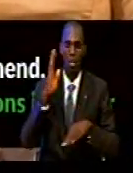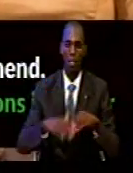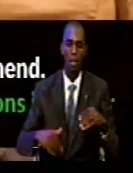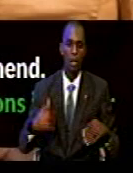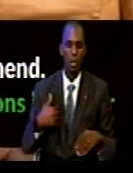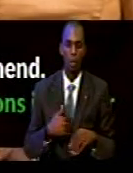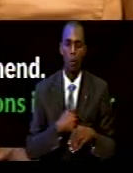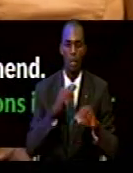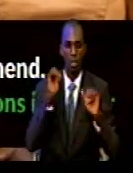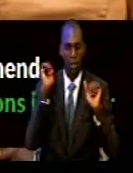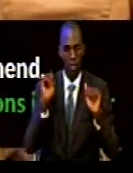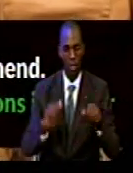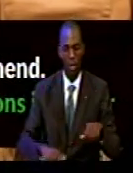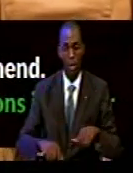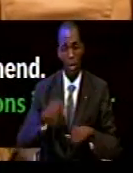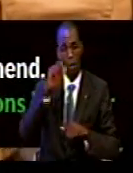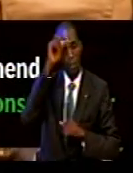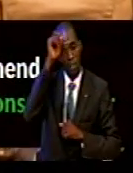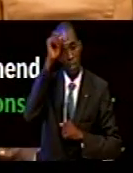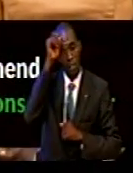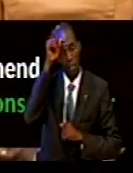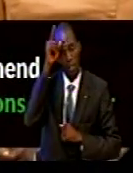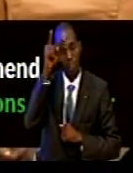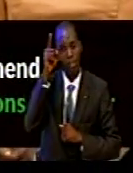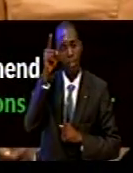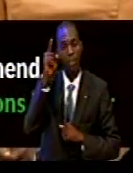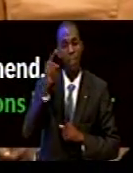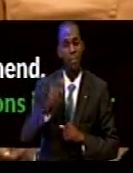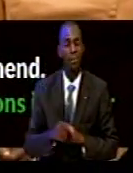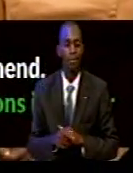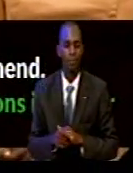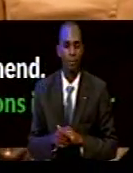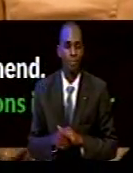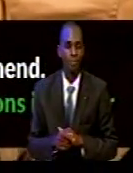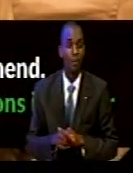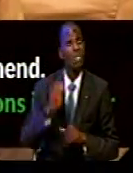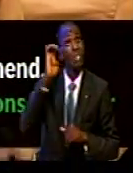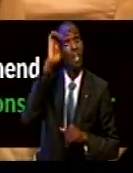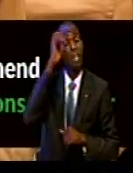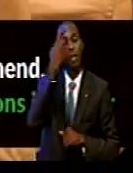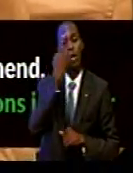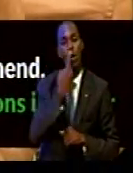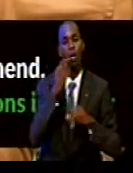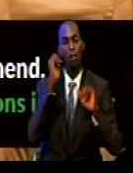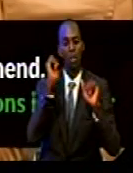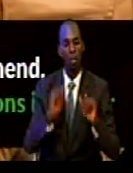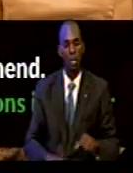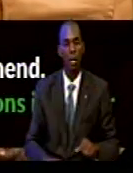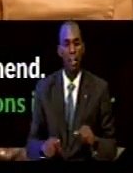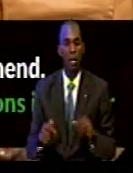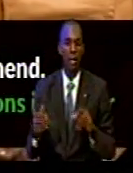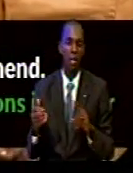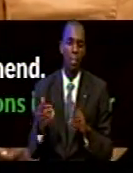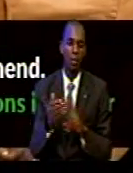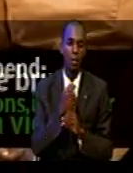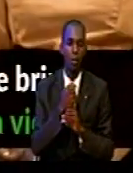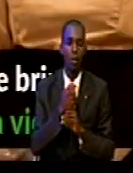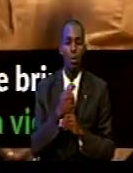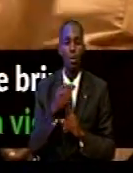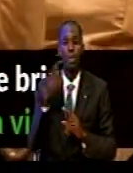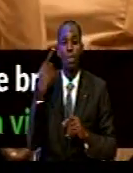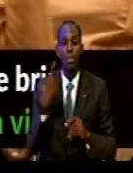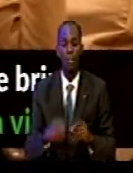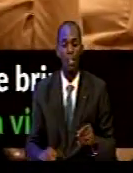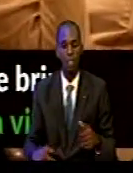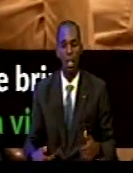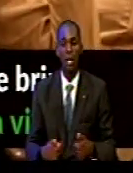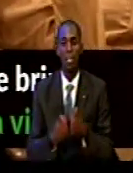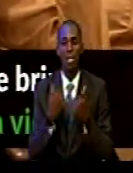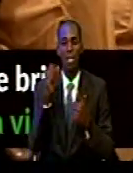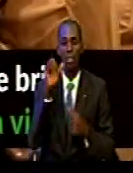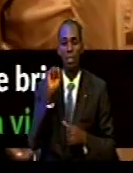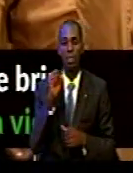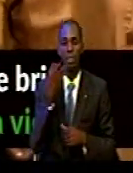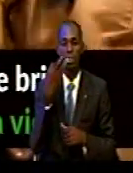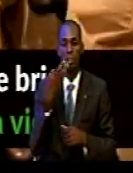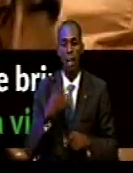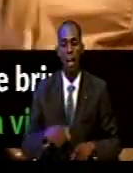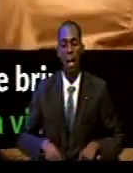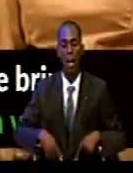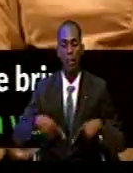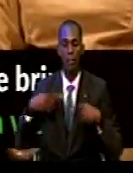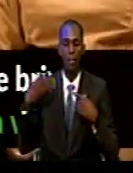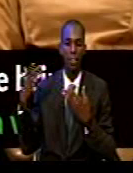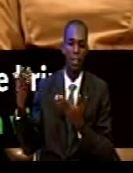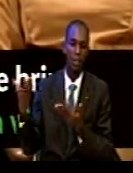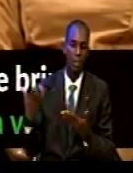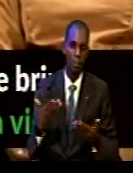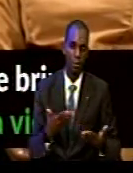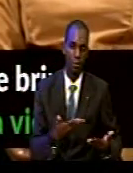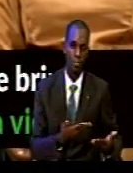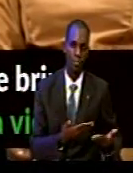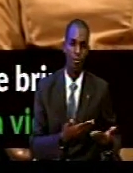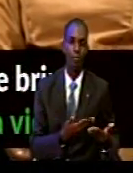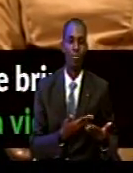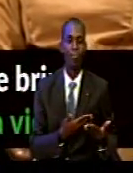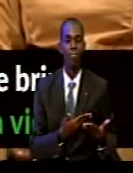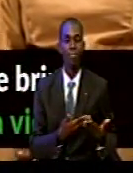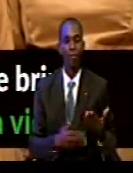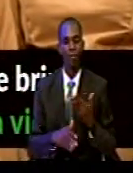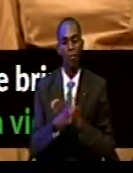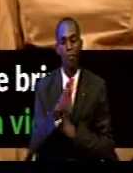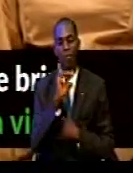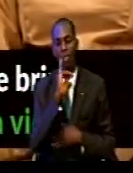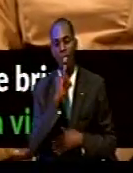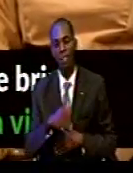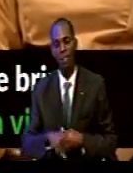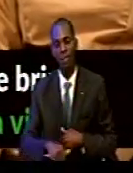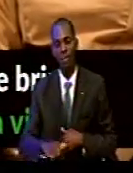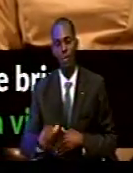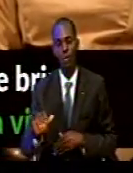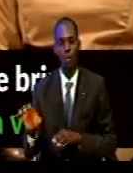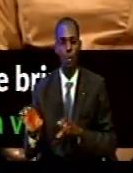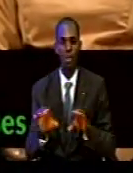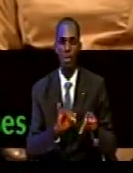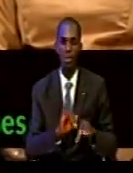he's able to do more than we can comprehend he alone can do the challenging the life brings